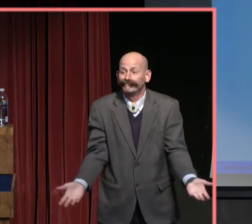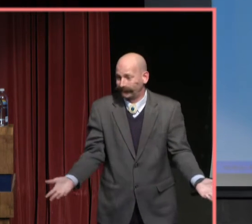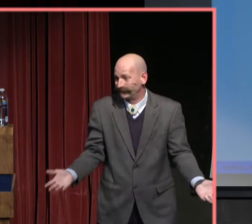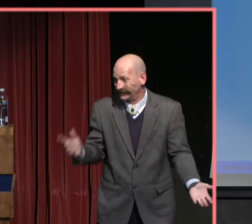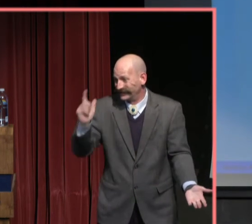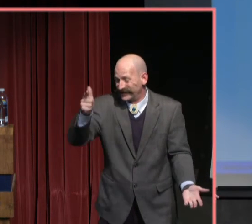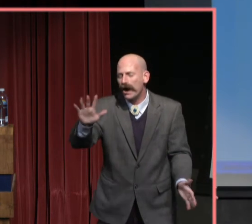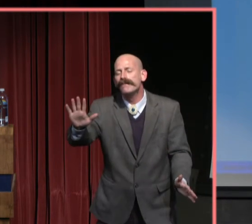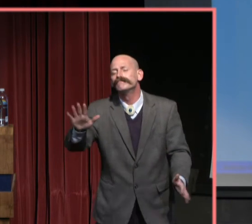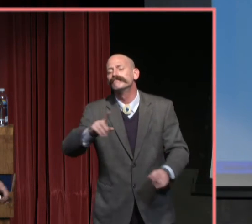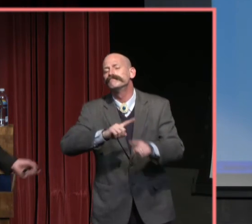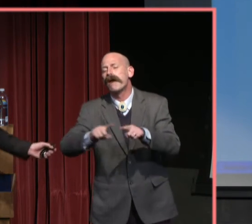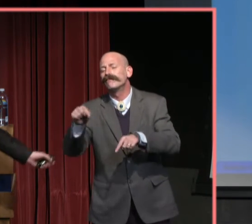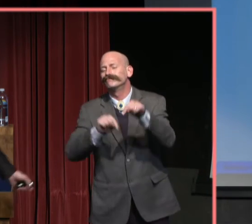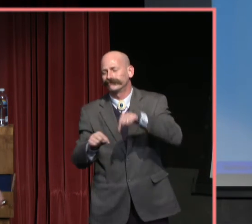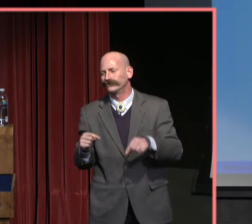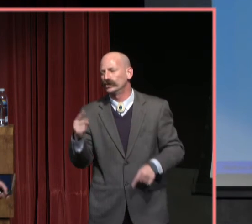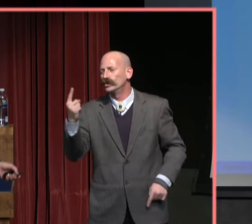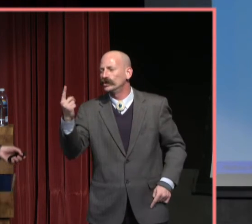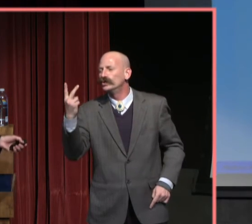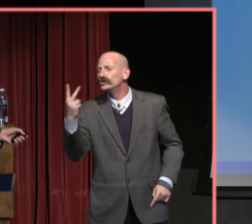First of all, well the world is doomed.